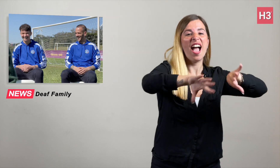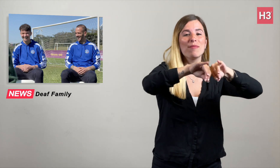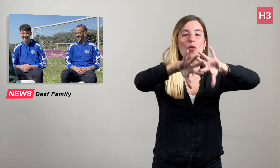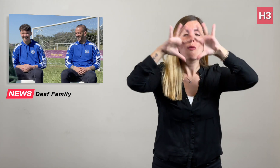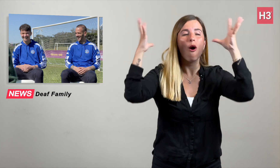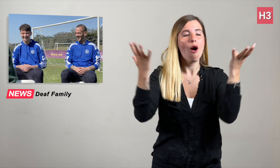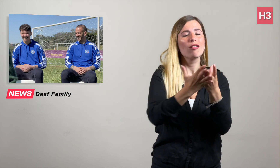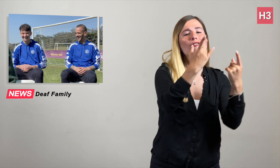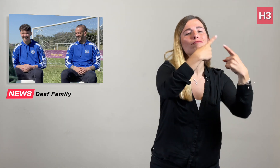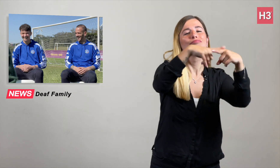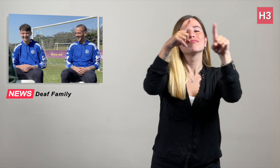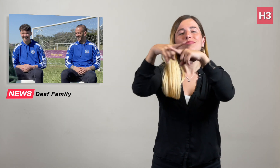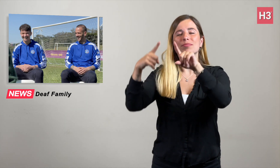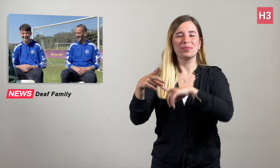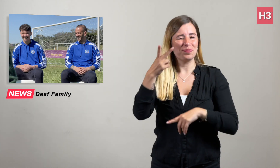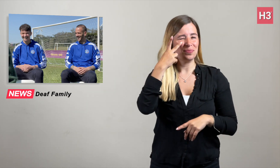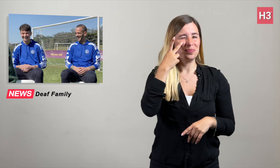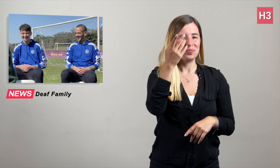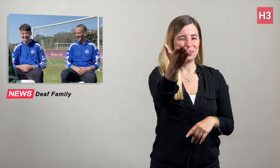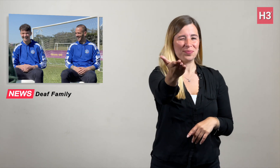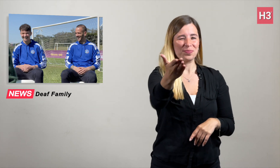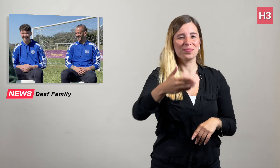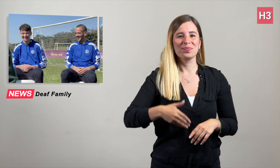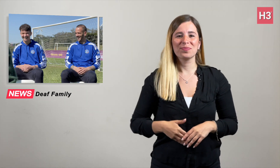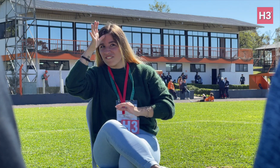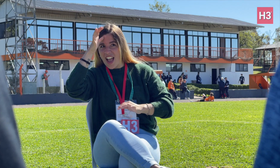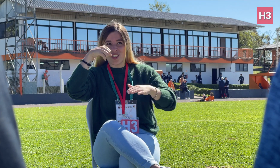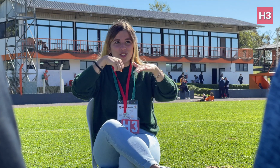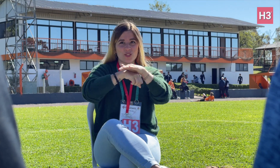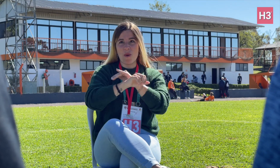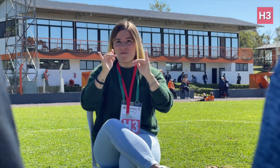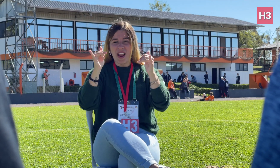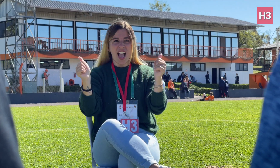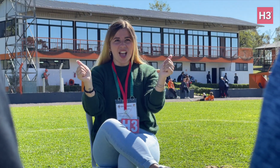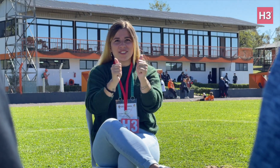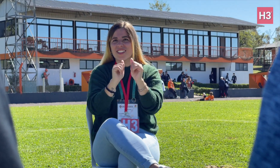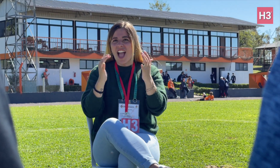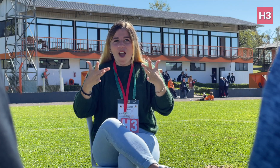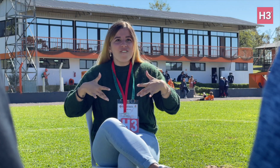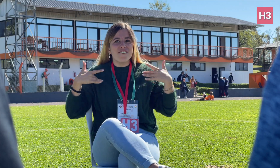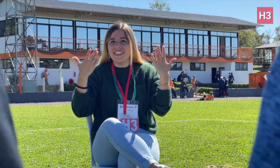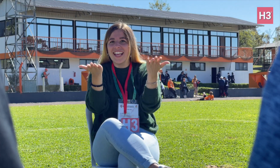families around the world. How do you feel about playing together as father and son?